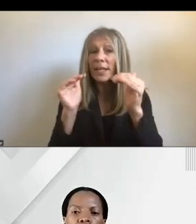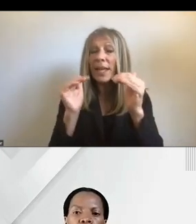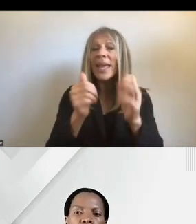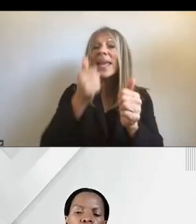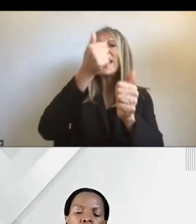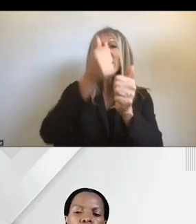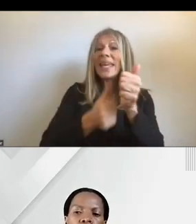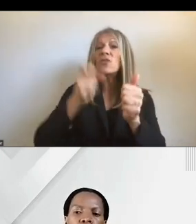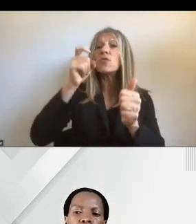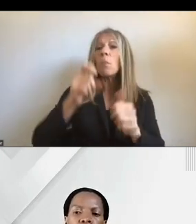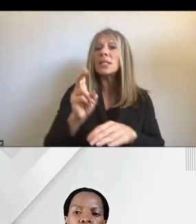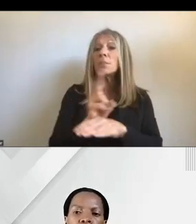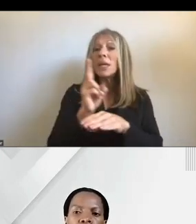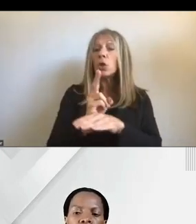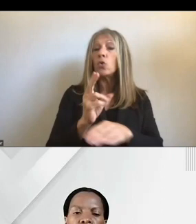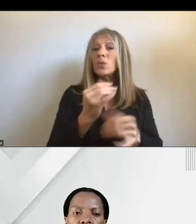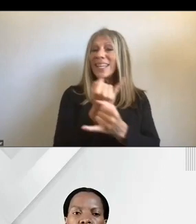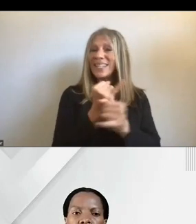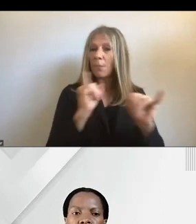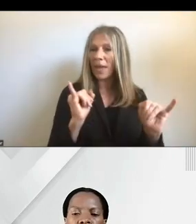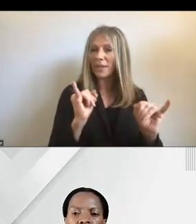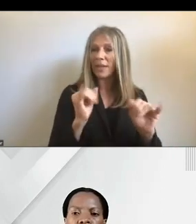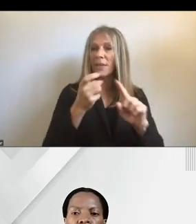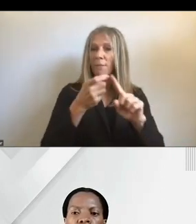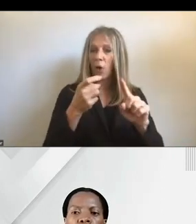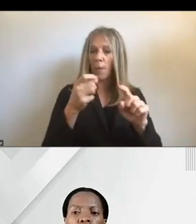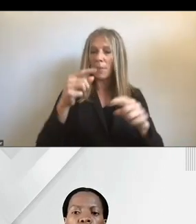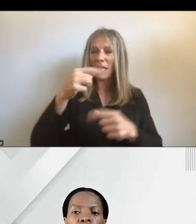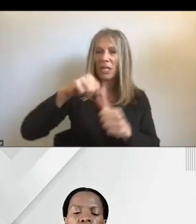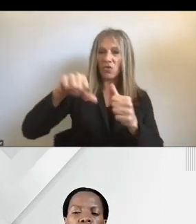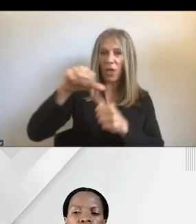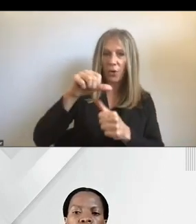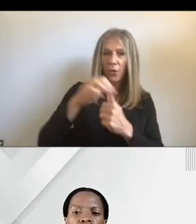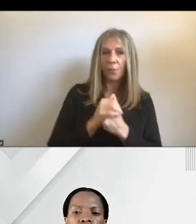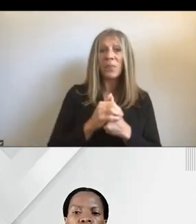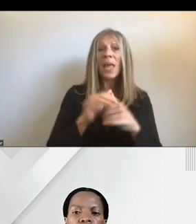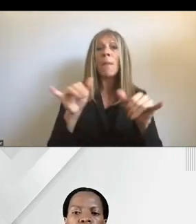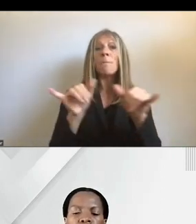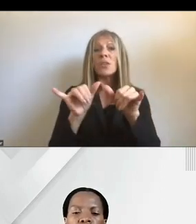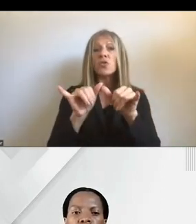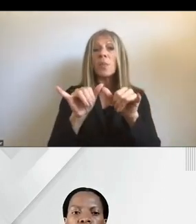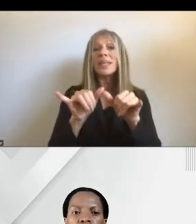each must be used independently of the other. Measurements are still stated in U.S customer